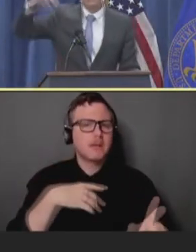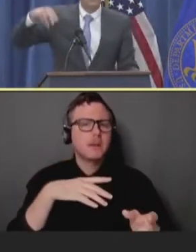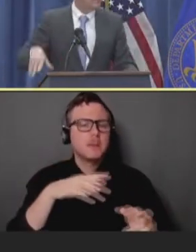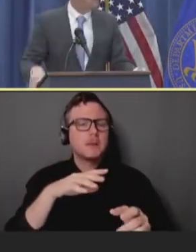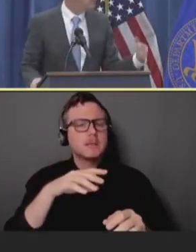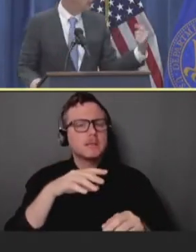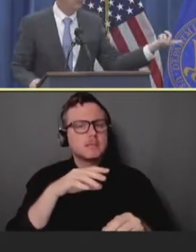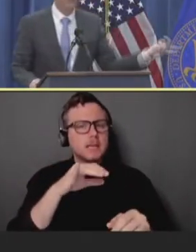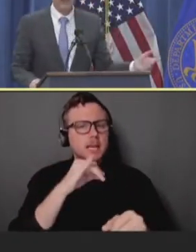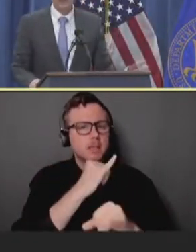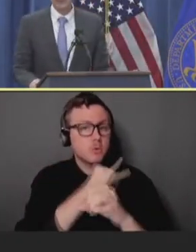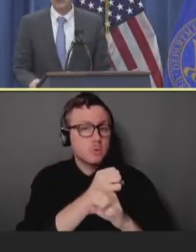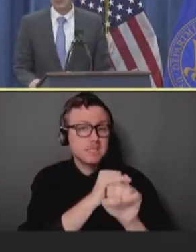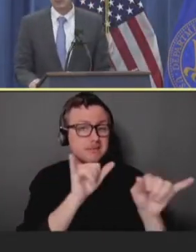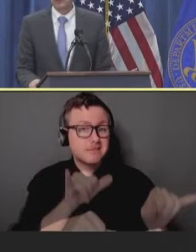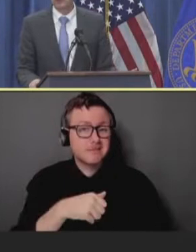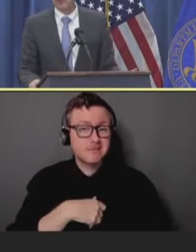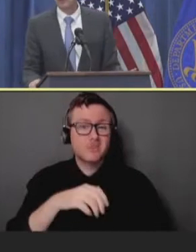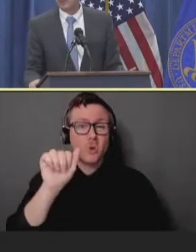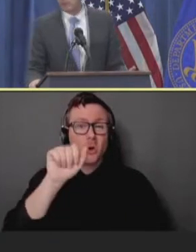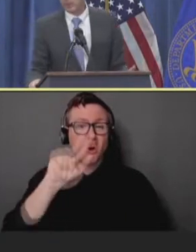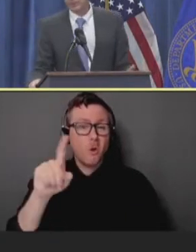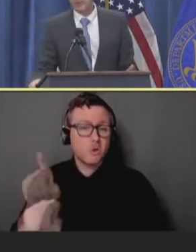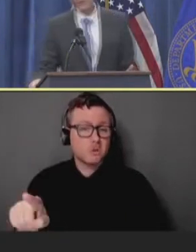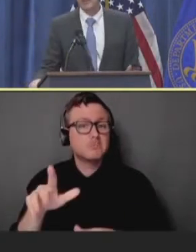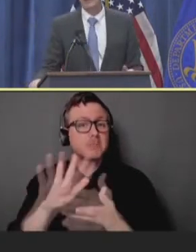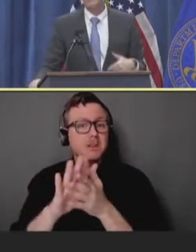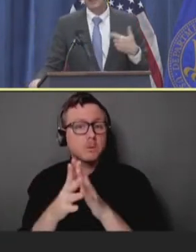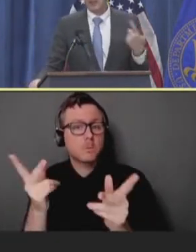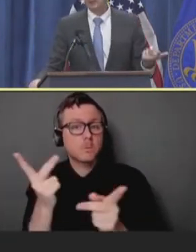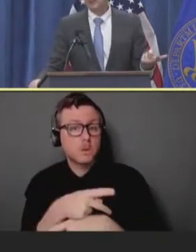But we have several vaccines on hearing about -- we'll hear about today that actually seemed